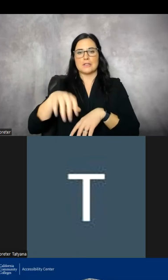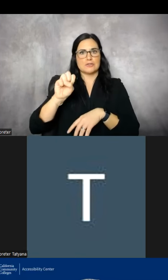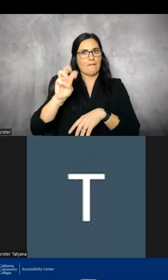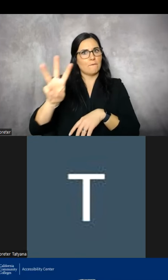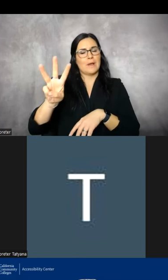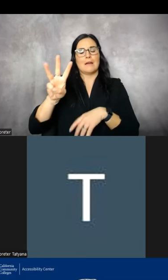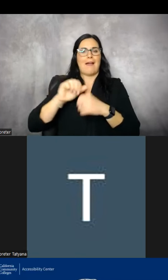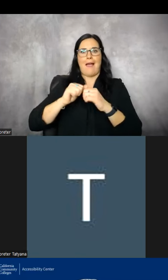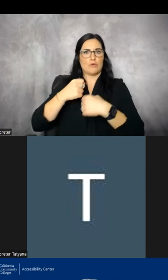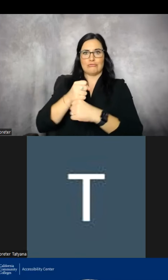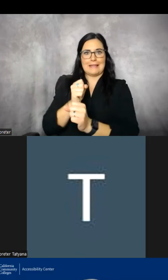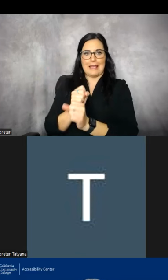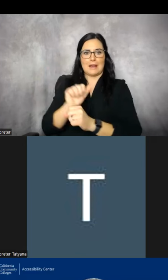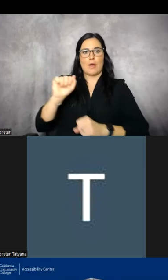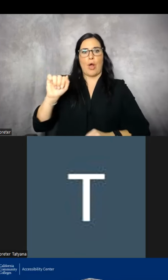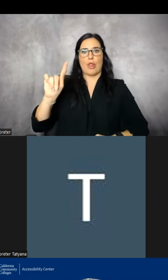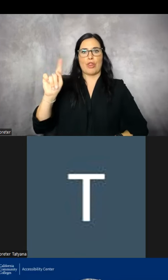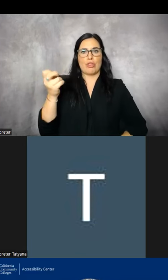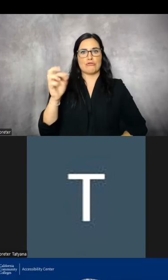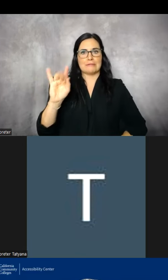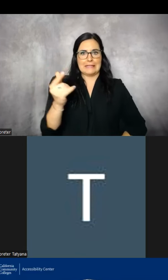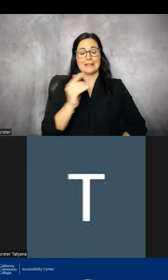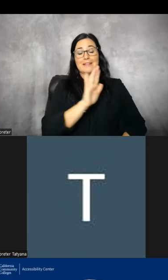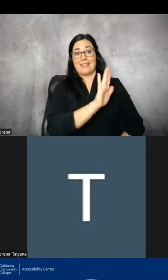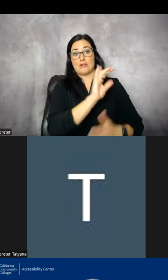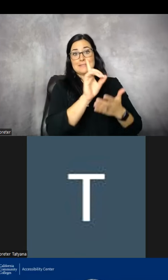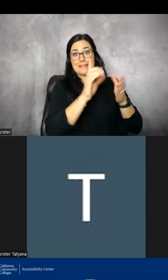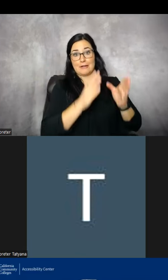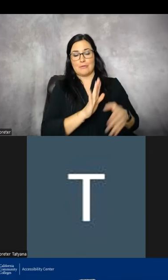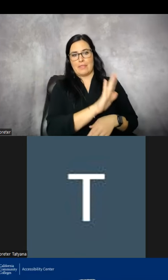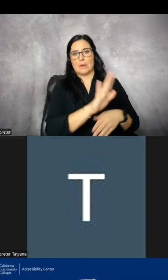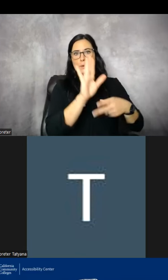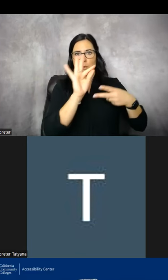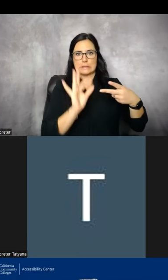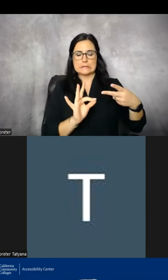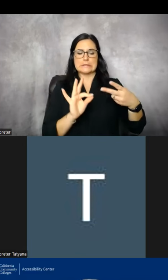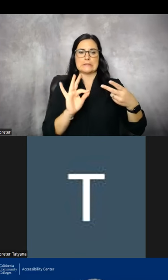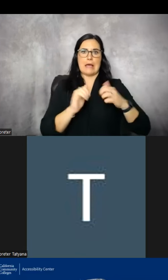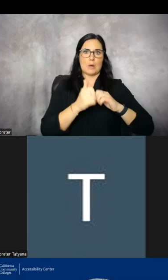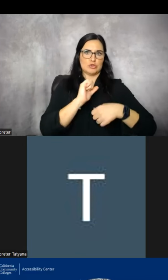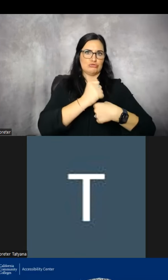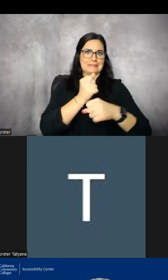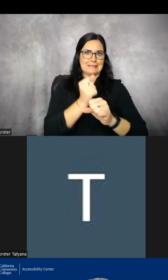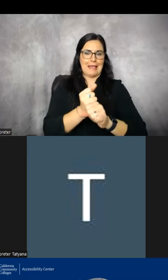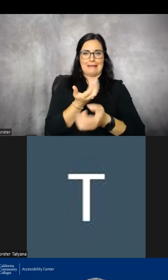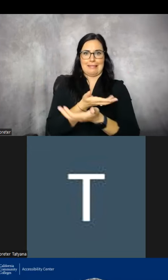So, designers choice of elements, choice of words,